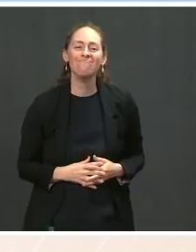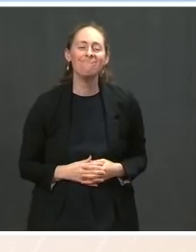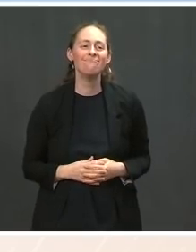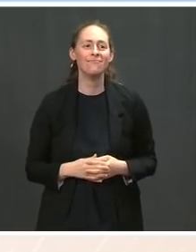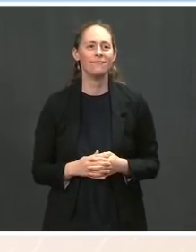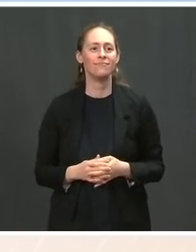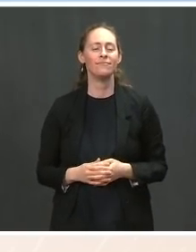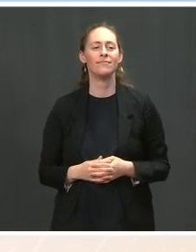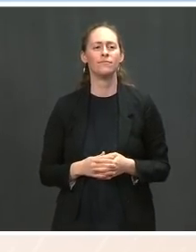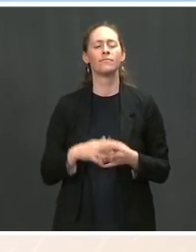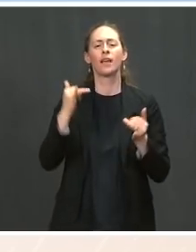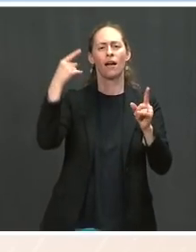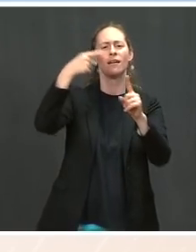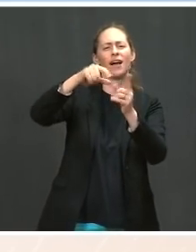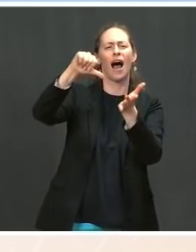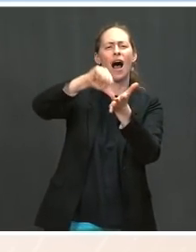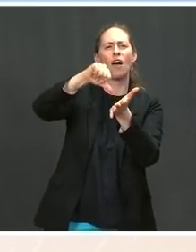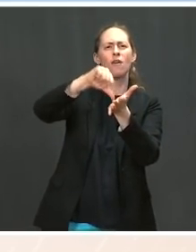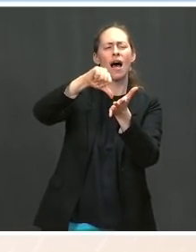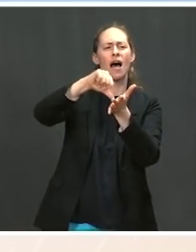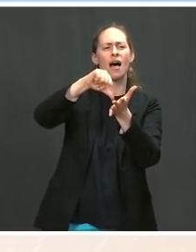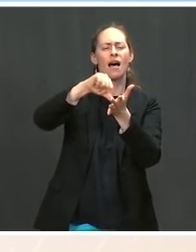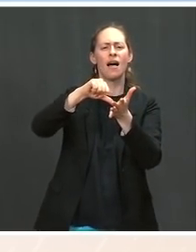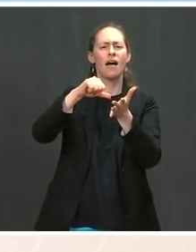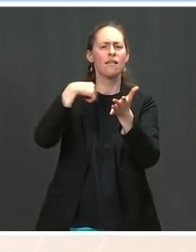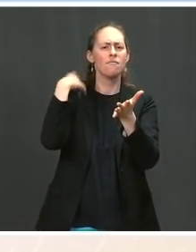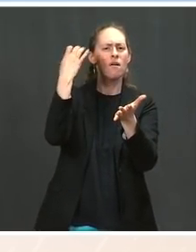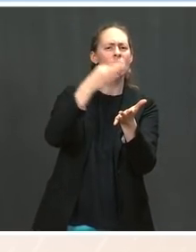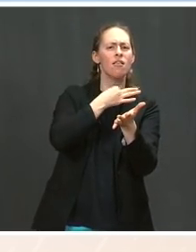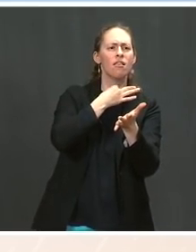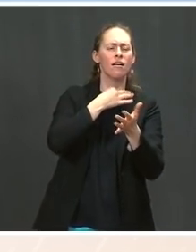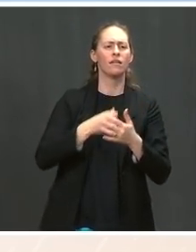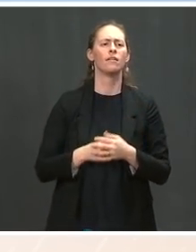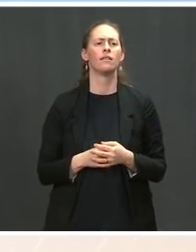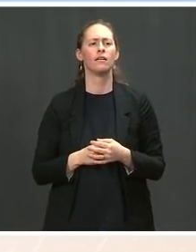President Rouhani said that the decision to increase uranium enrichment